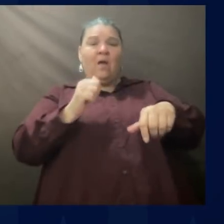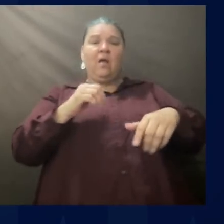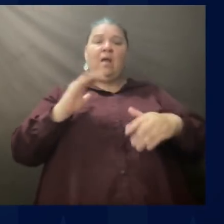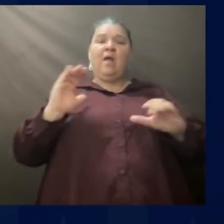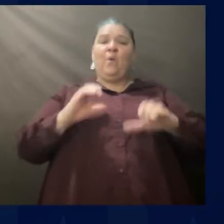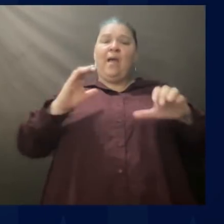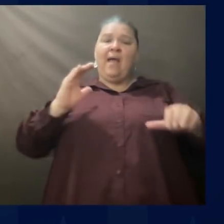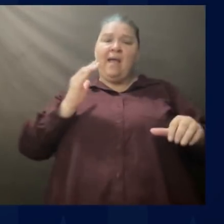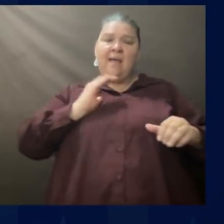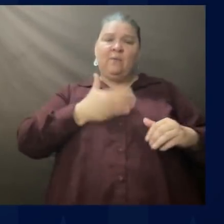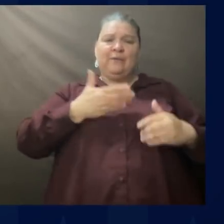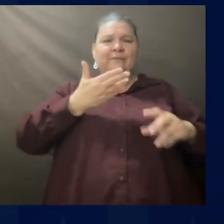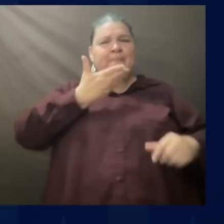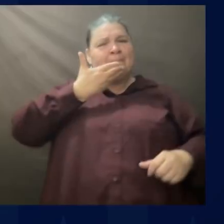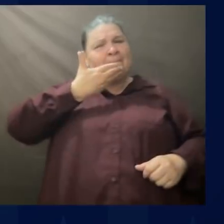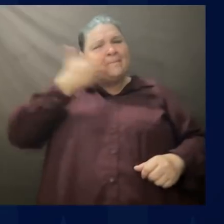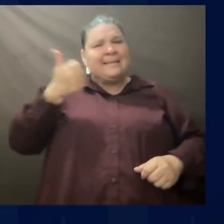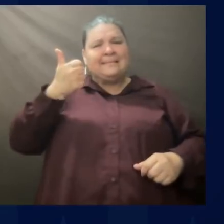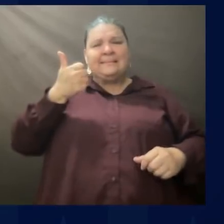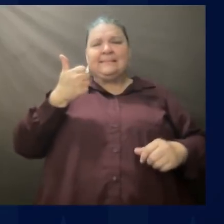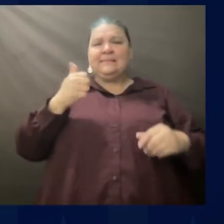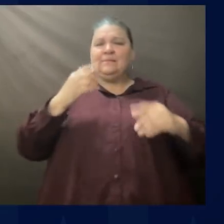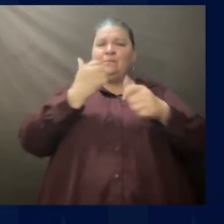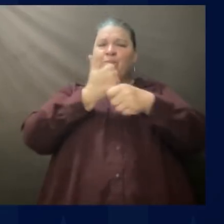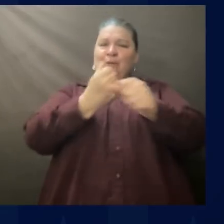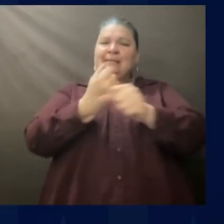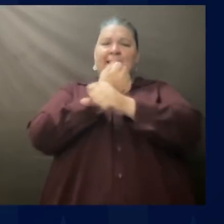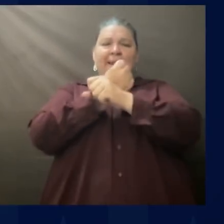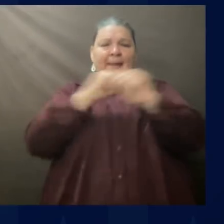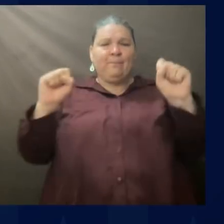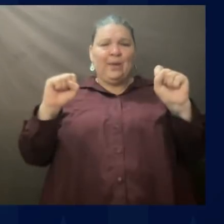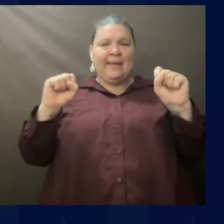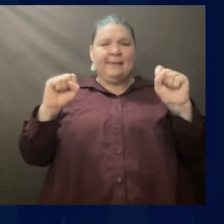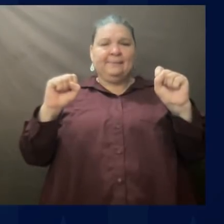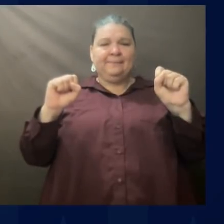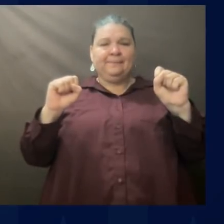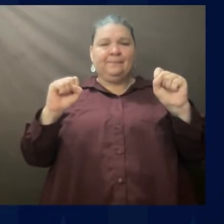justice for all, and a peace that passes all understanding.